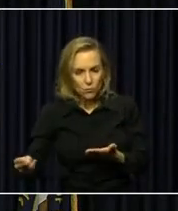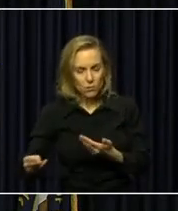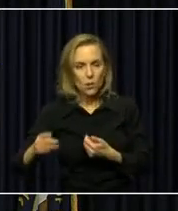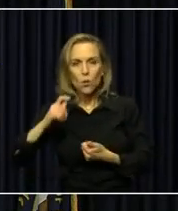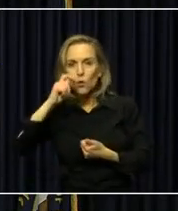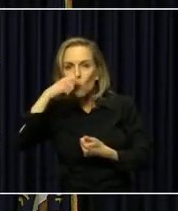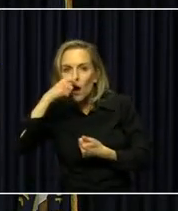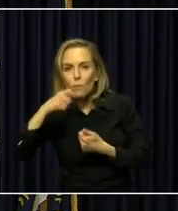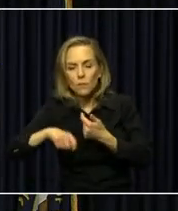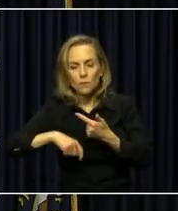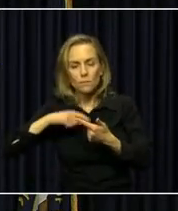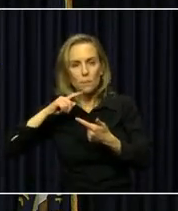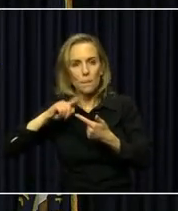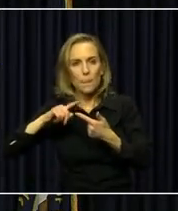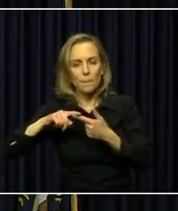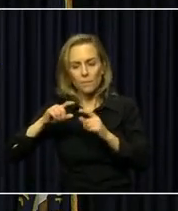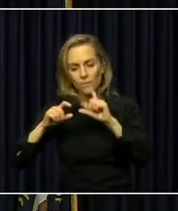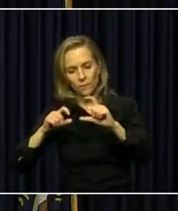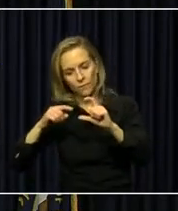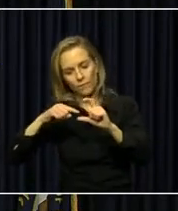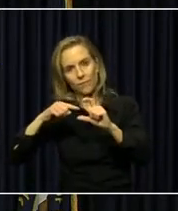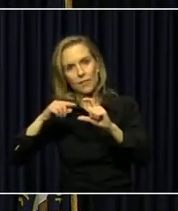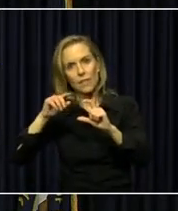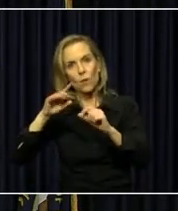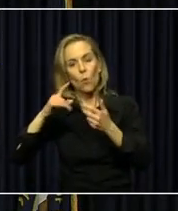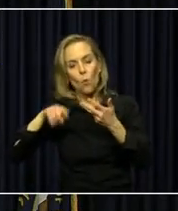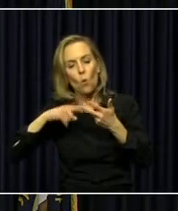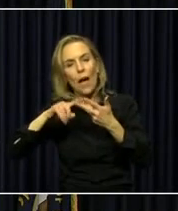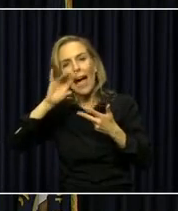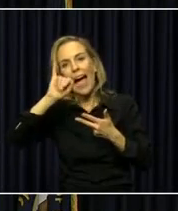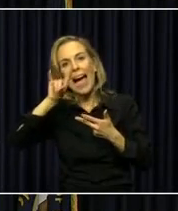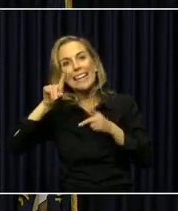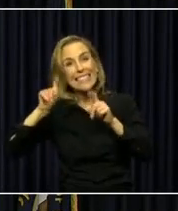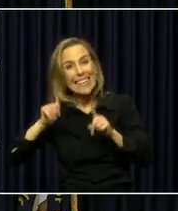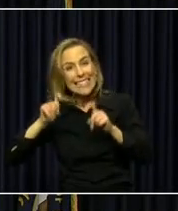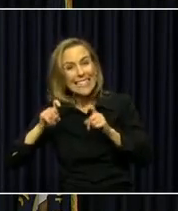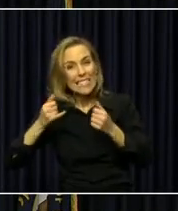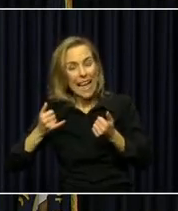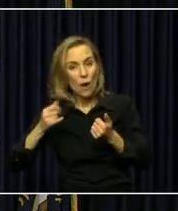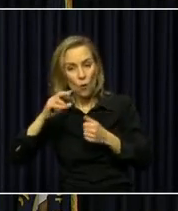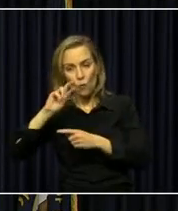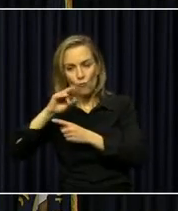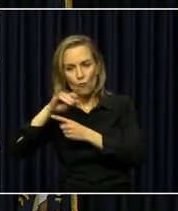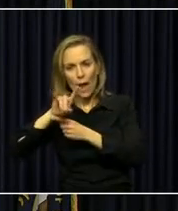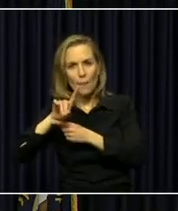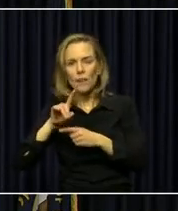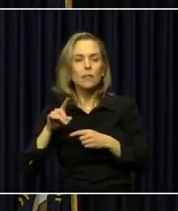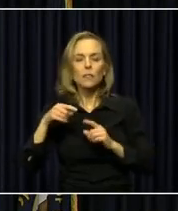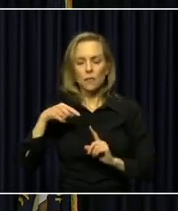VERY FIRST CLUSTER THAT WE SAW HERE IN THE COMMONWEALTH.